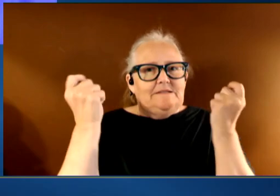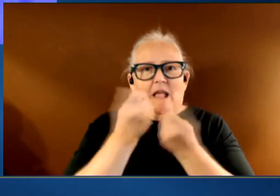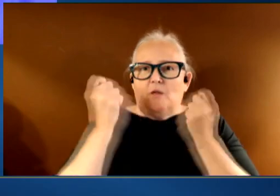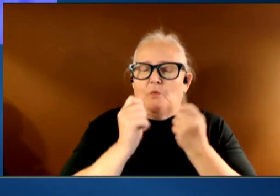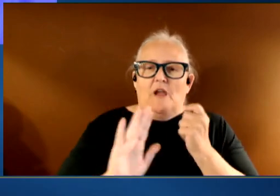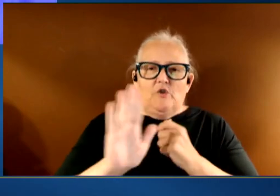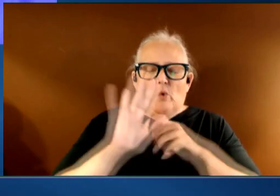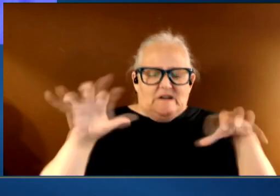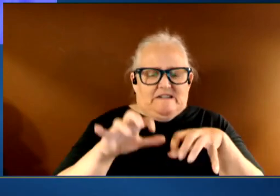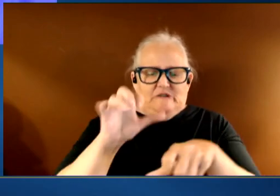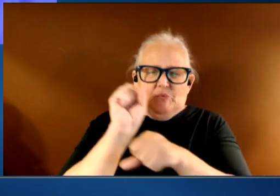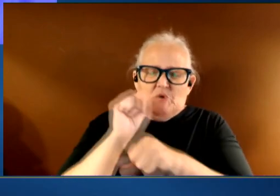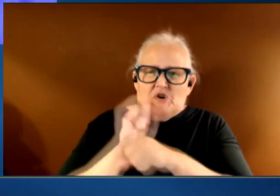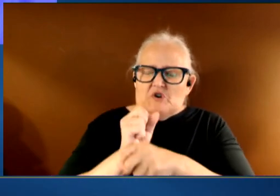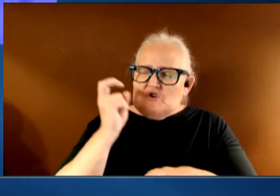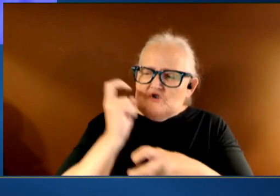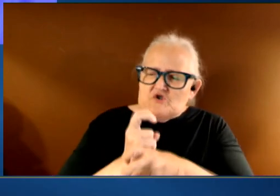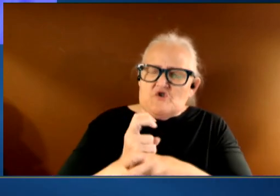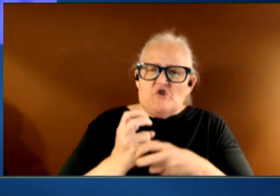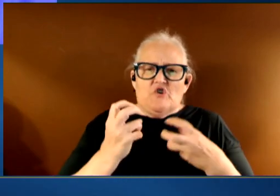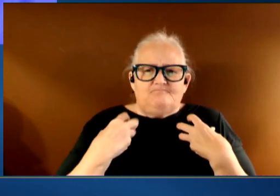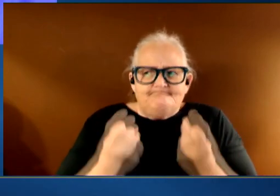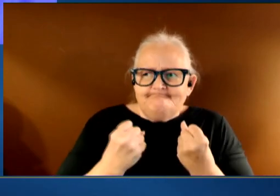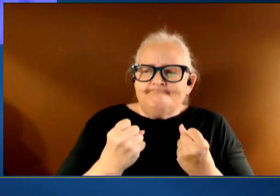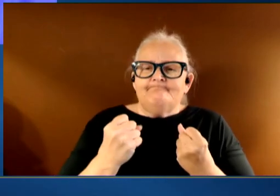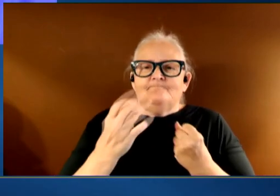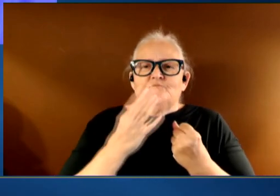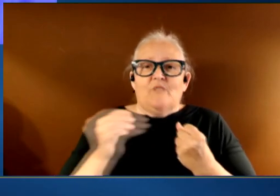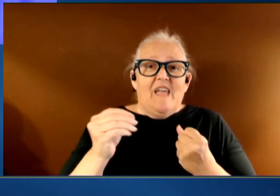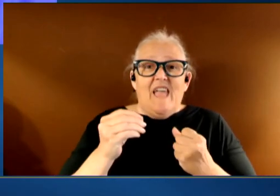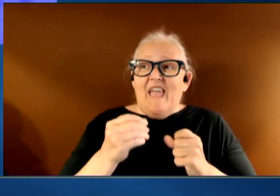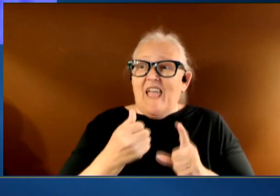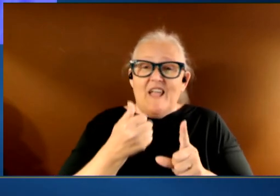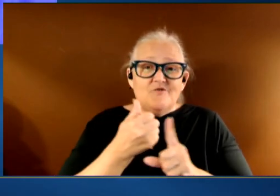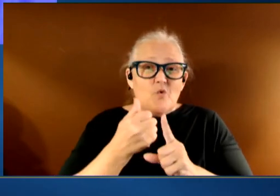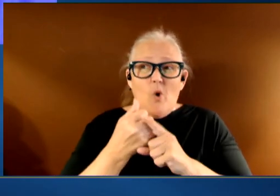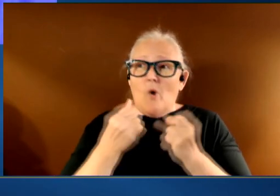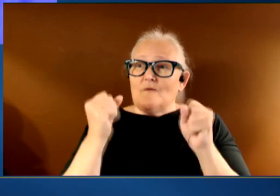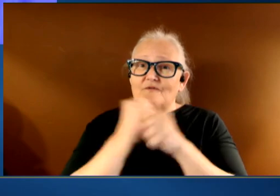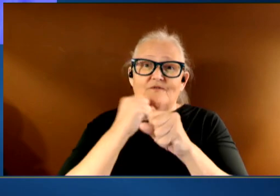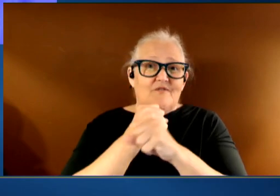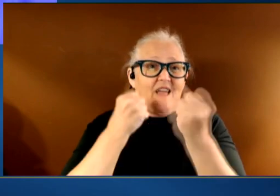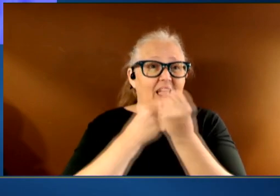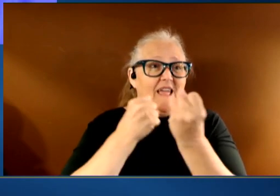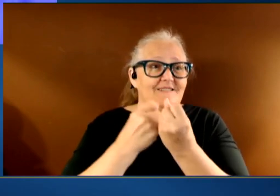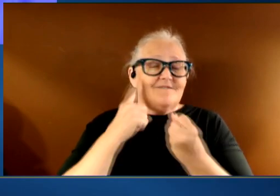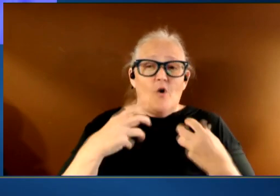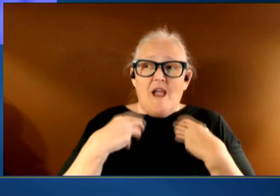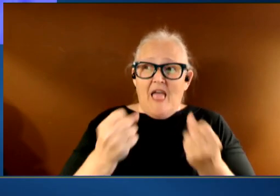and resilience in terms of your own health advocacy, but also for the movement. We too